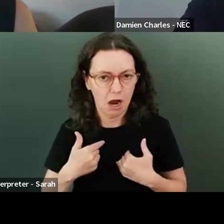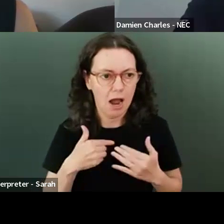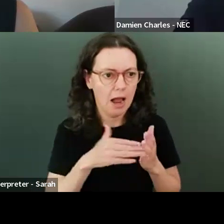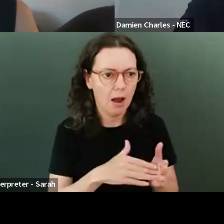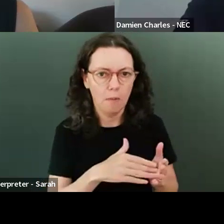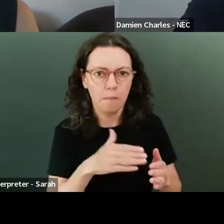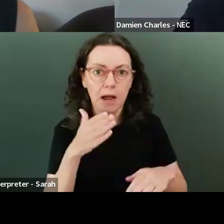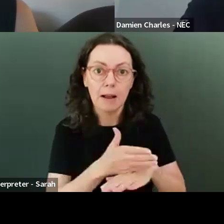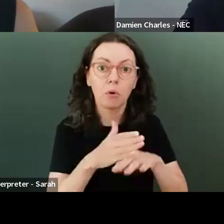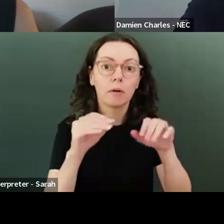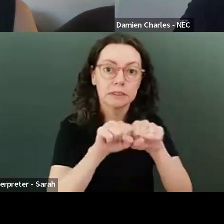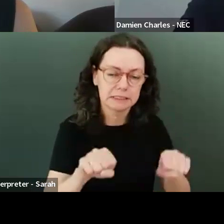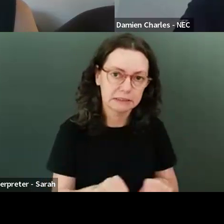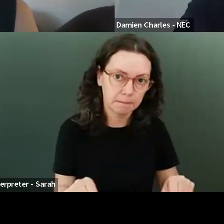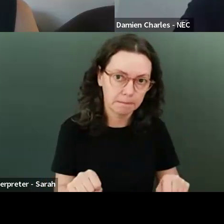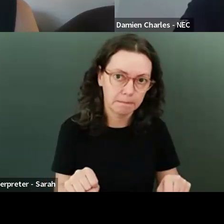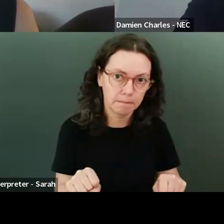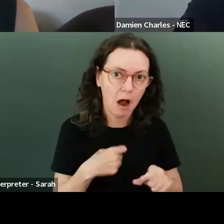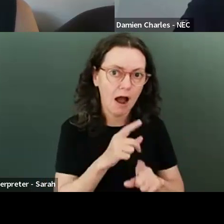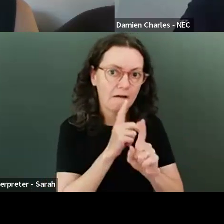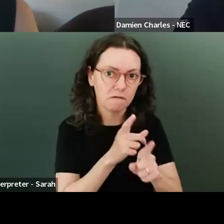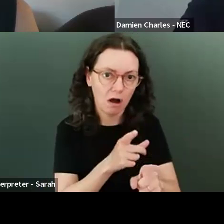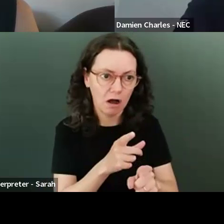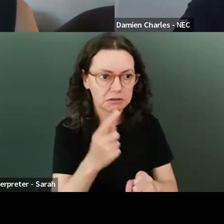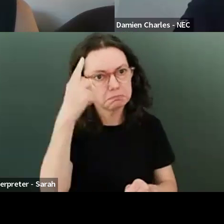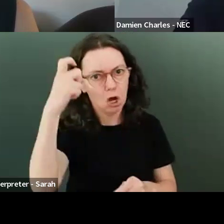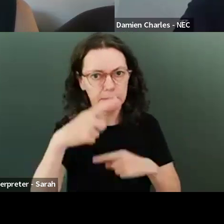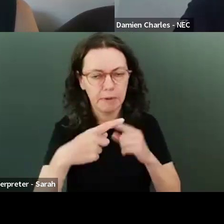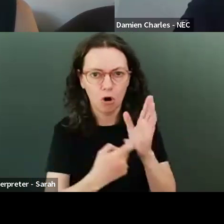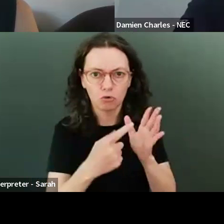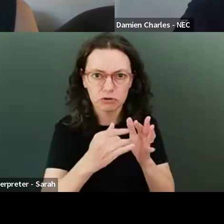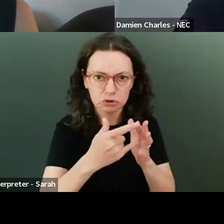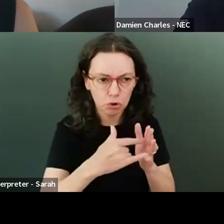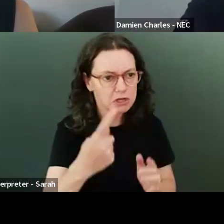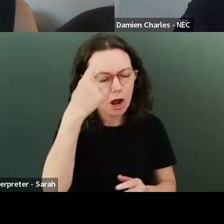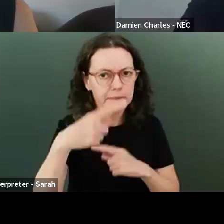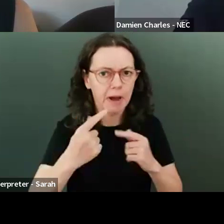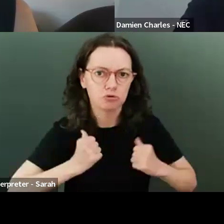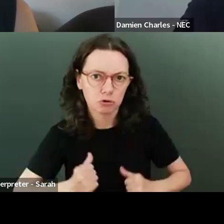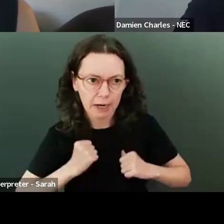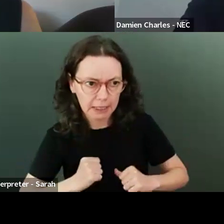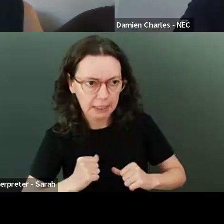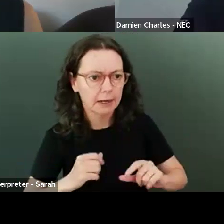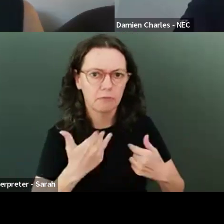employment system, giving advice to create resources and training .